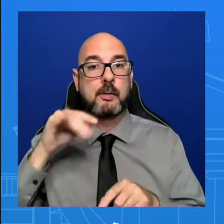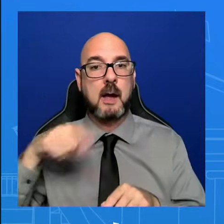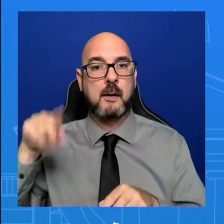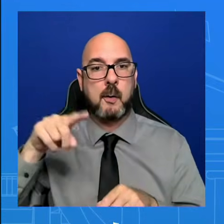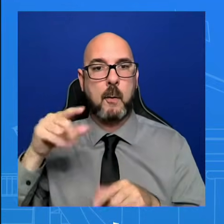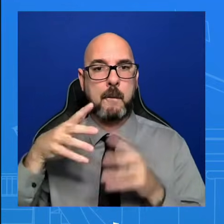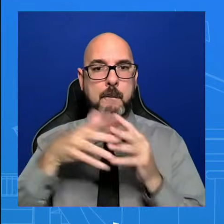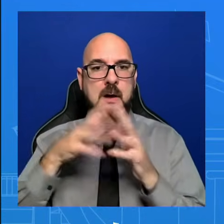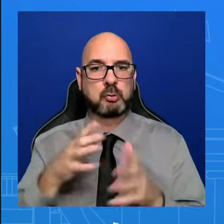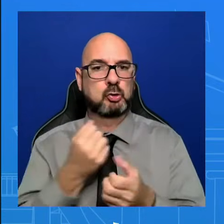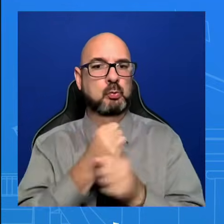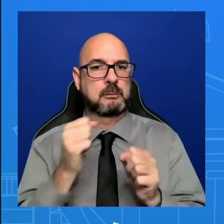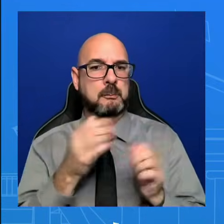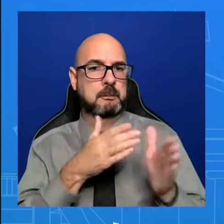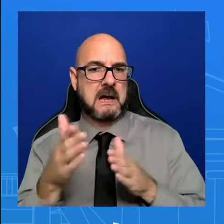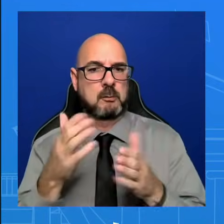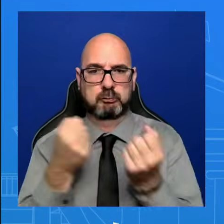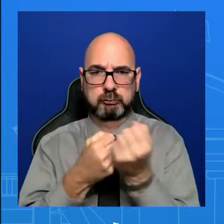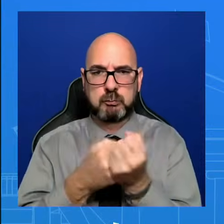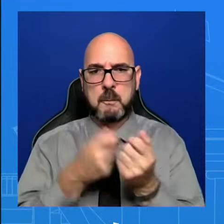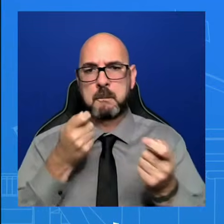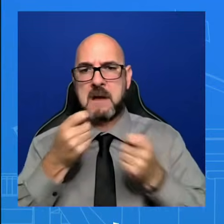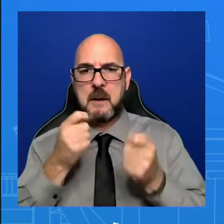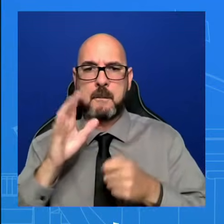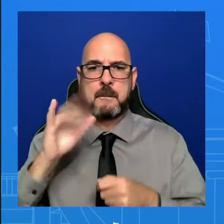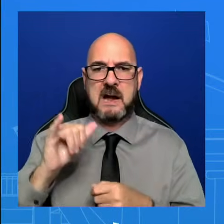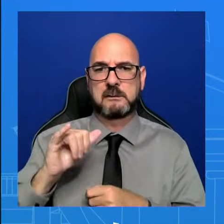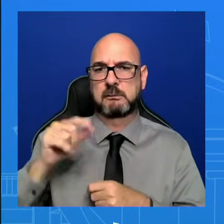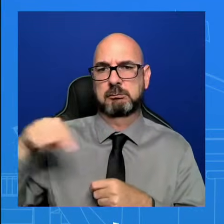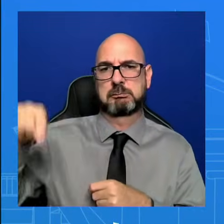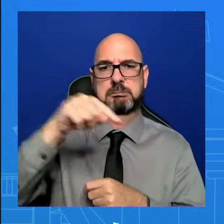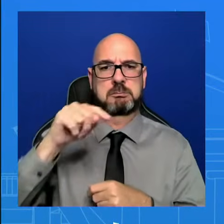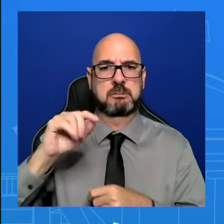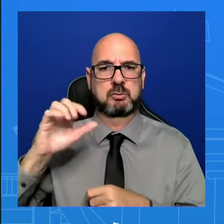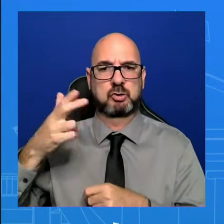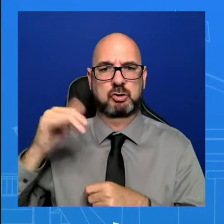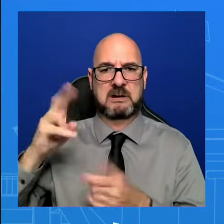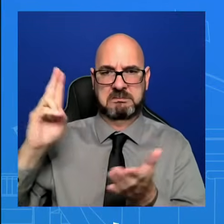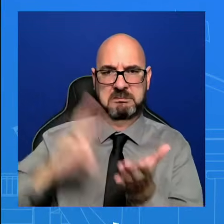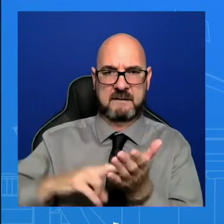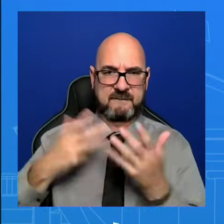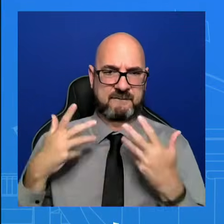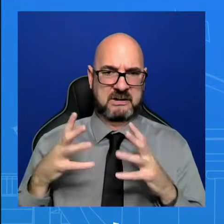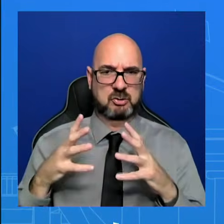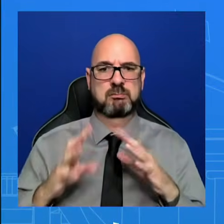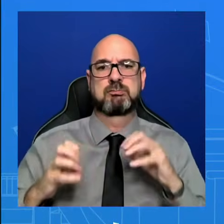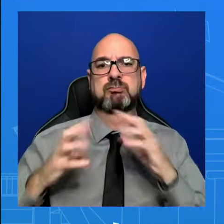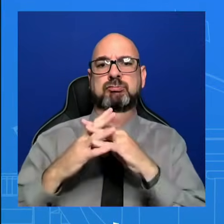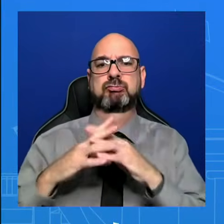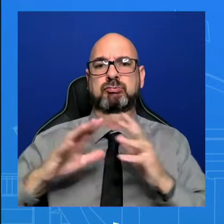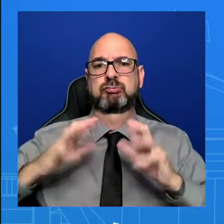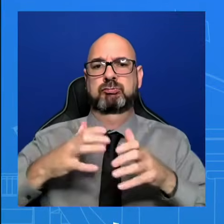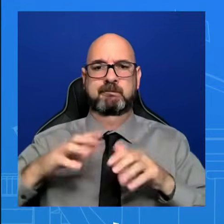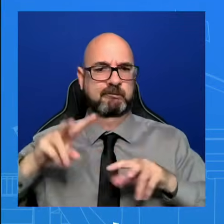There is a -- a task force that was created to deal -- to make sure that, during the pandemic, that supply chain was dealt with in a way